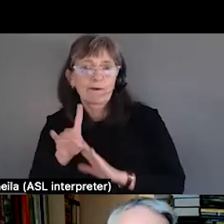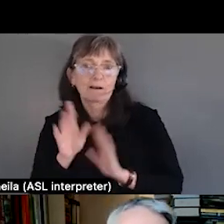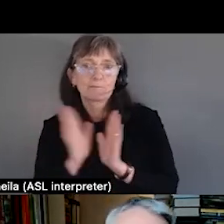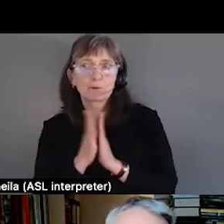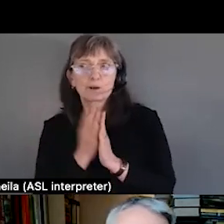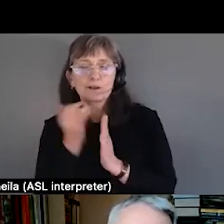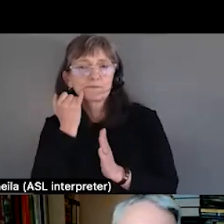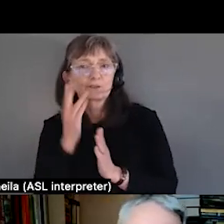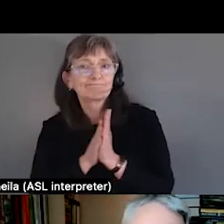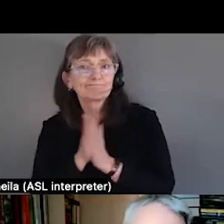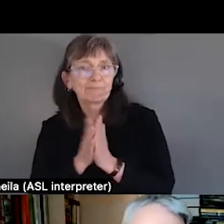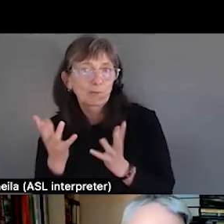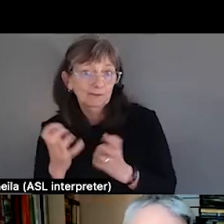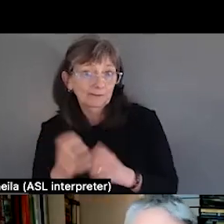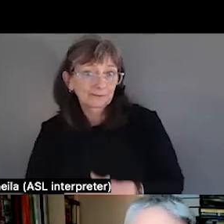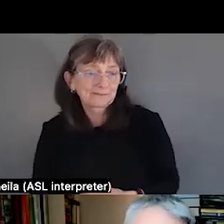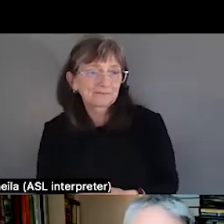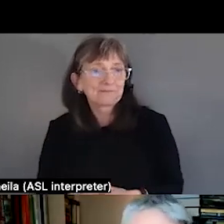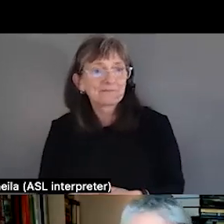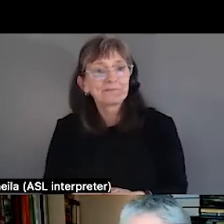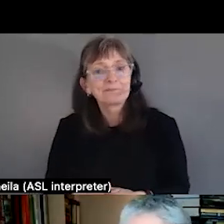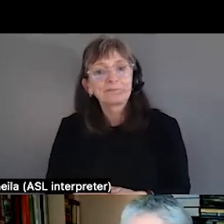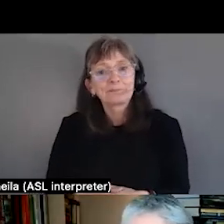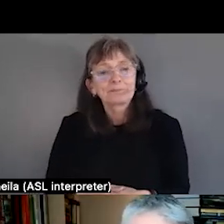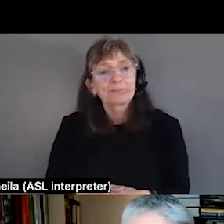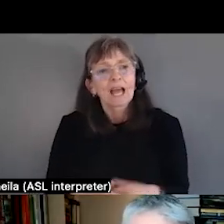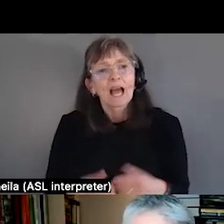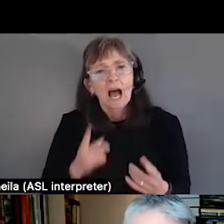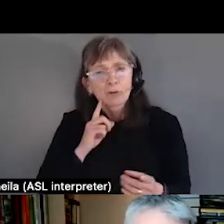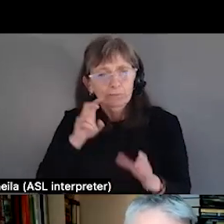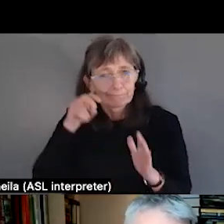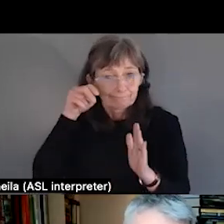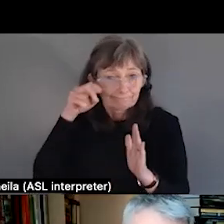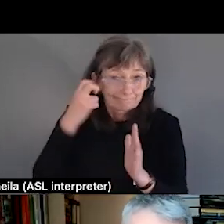I'm gonna sort of go in and then pull back out again. When we talk about Thema, just